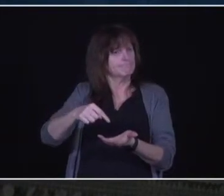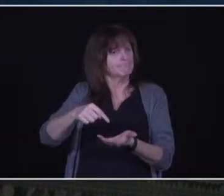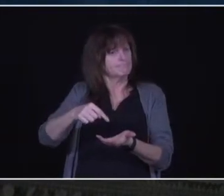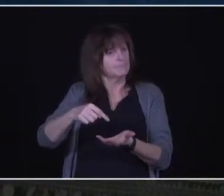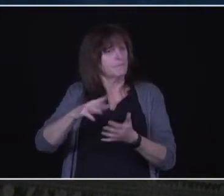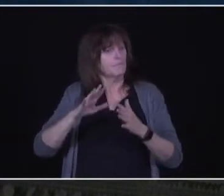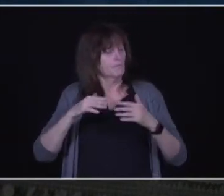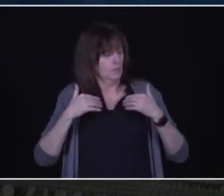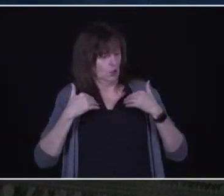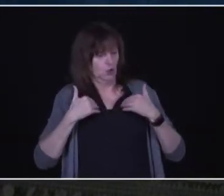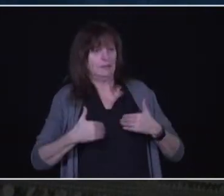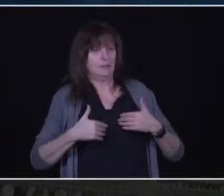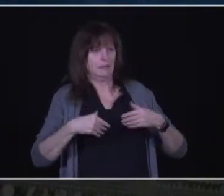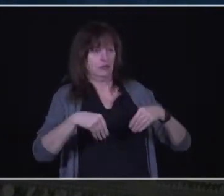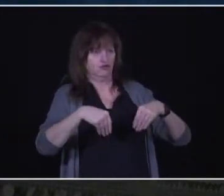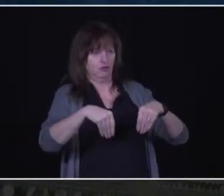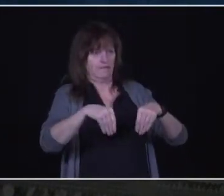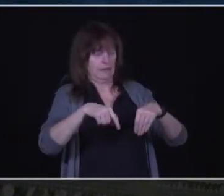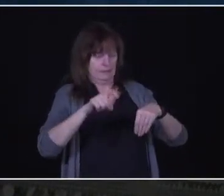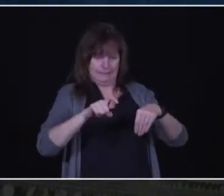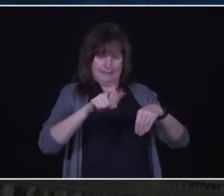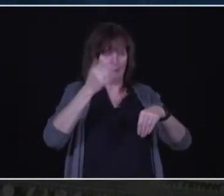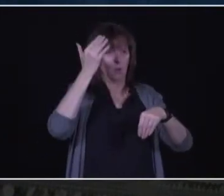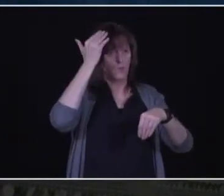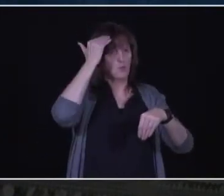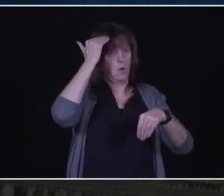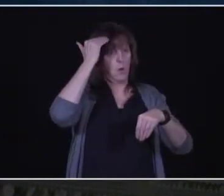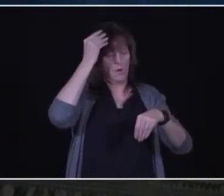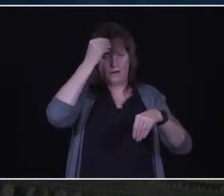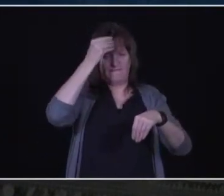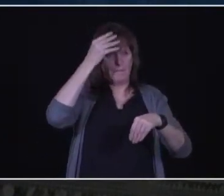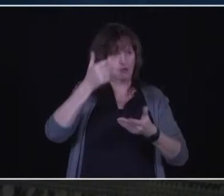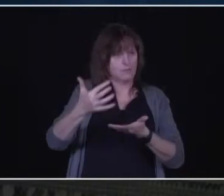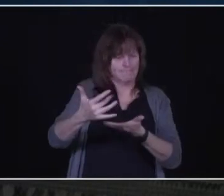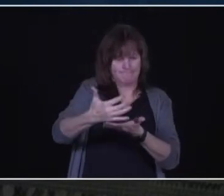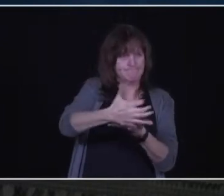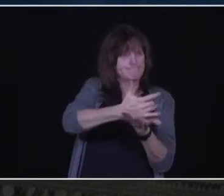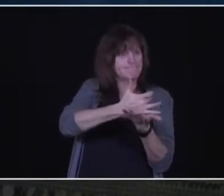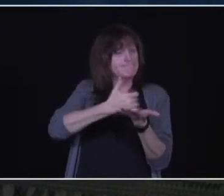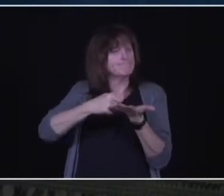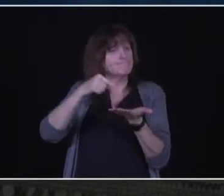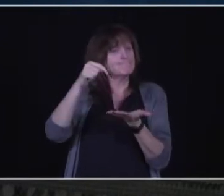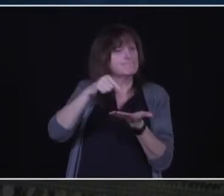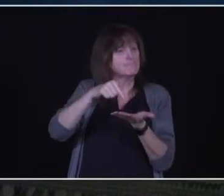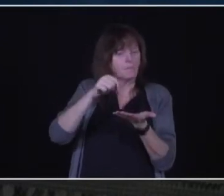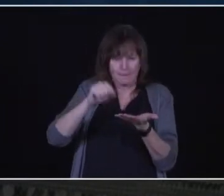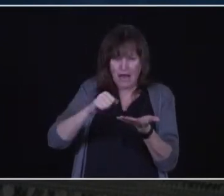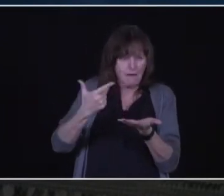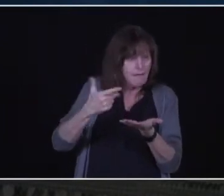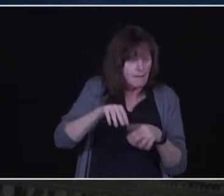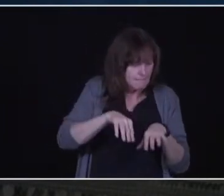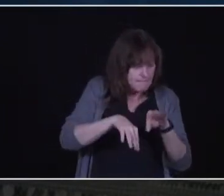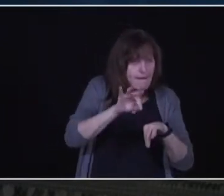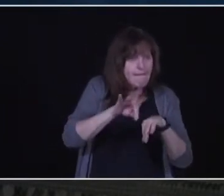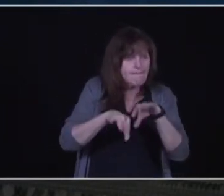in the human trafficking trade. And so, by collecting this data, we will be able to find out things like are we training